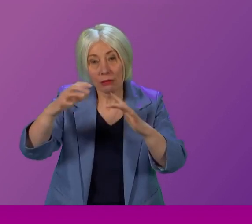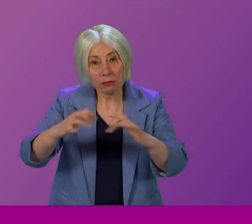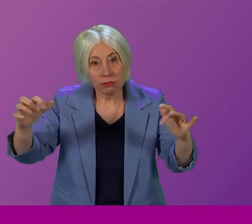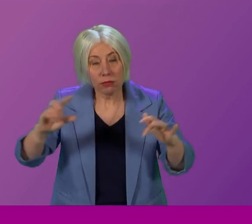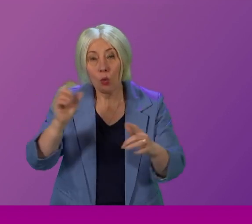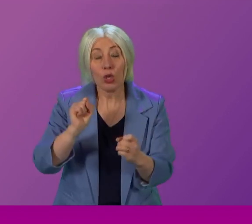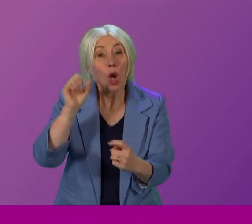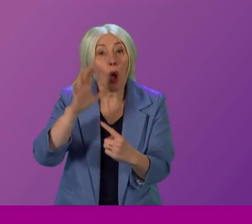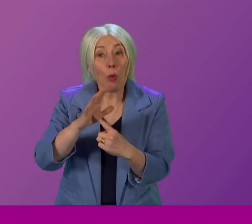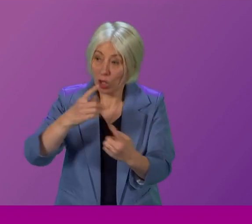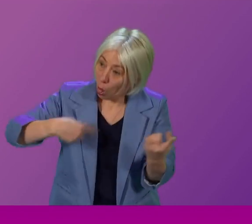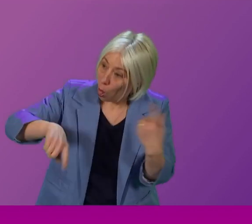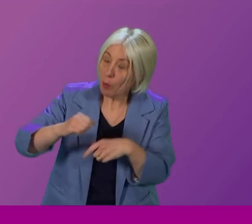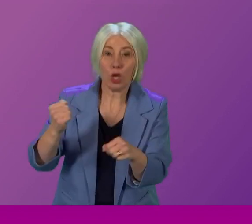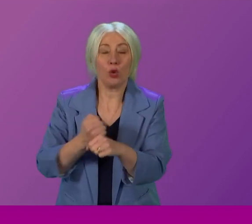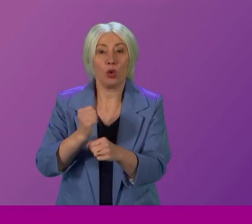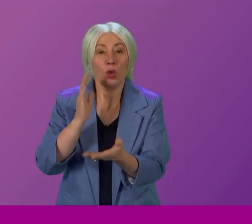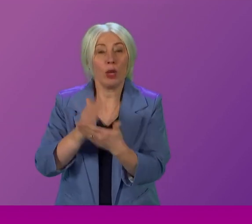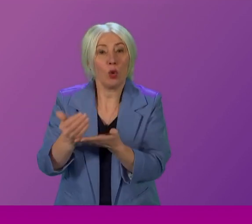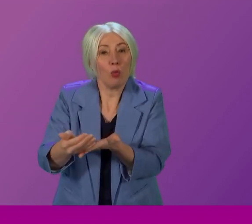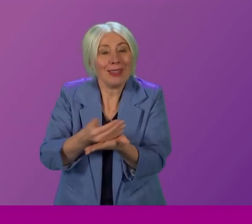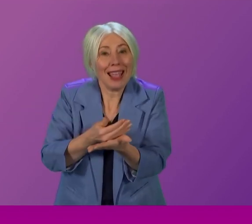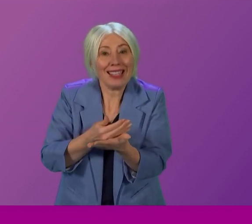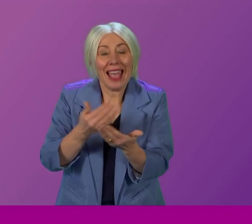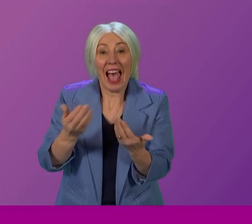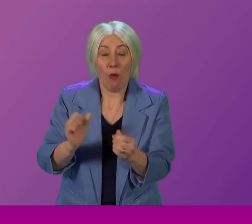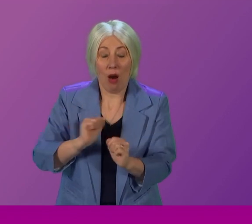important steps that we can take to protect and further abortion rights in Scotland?